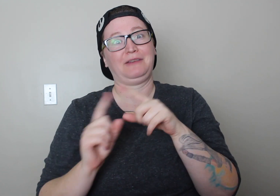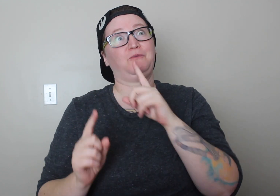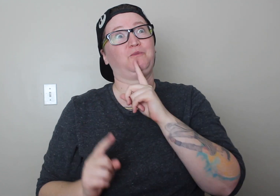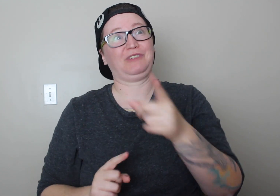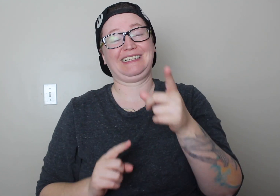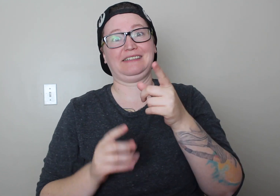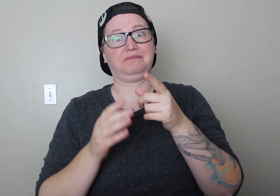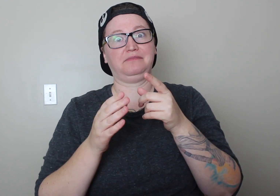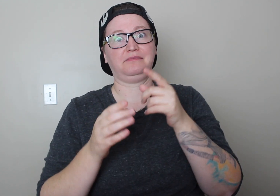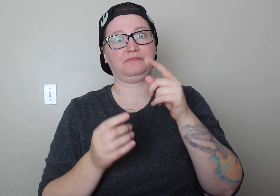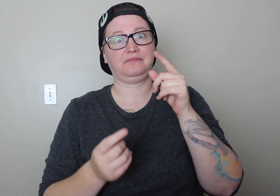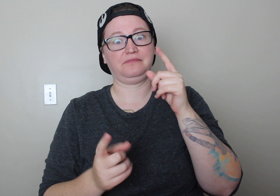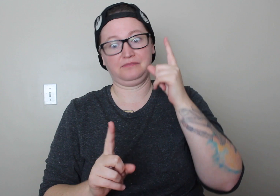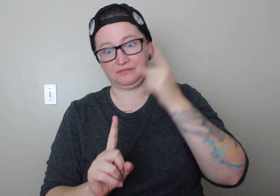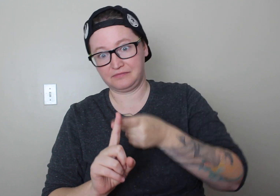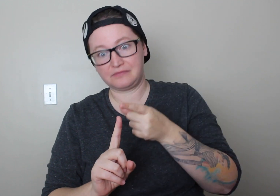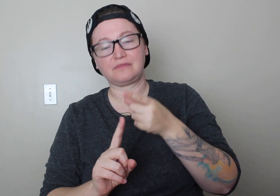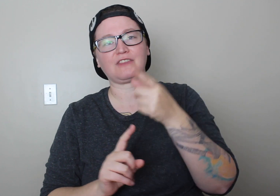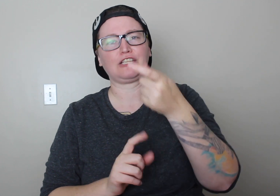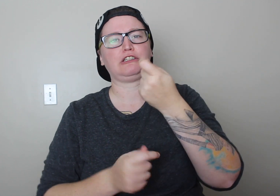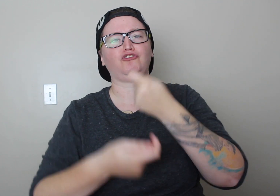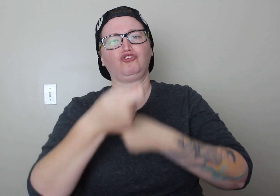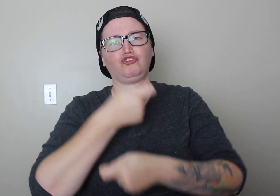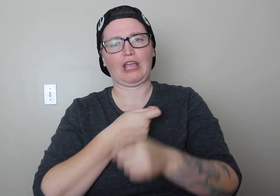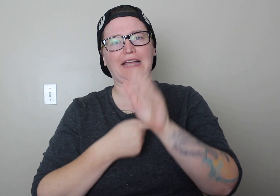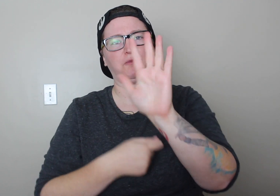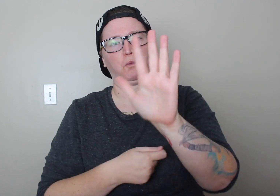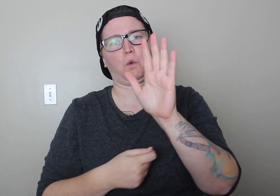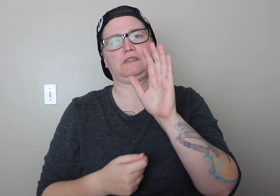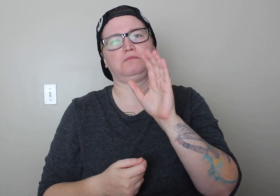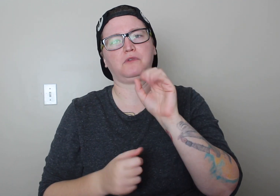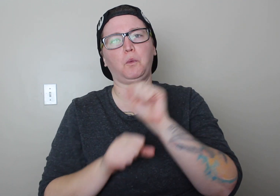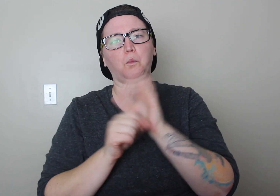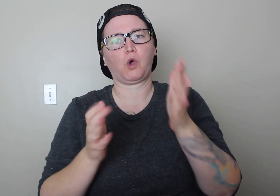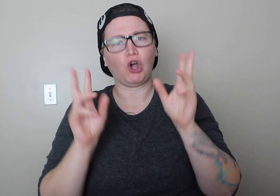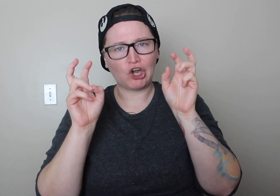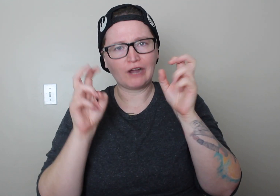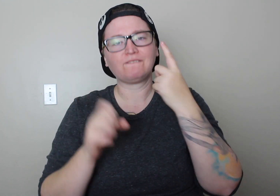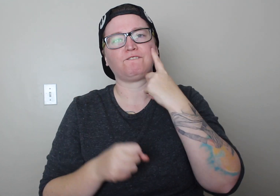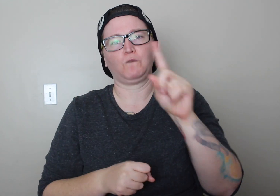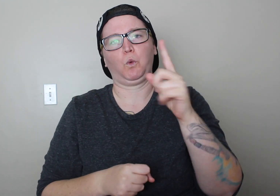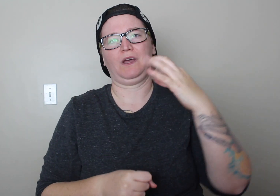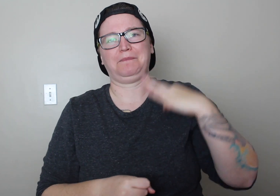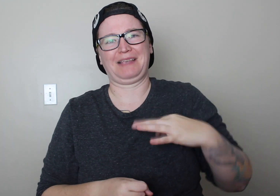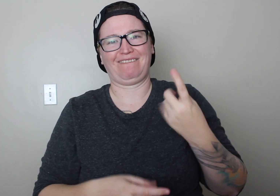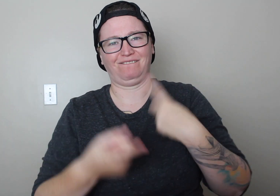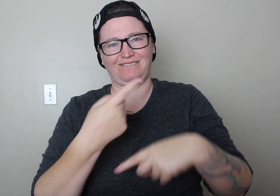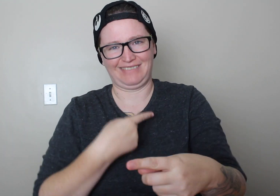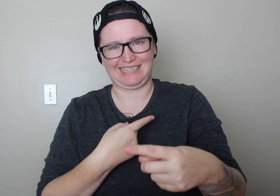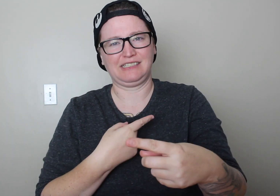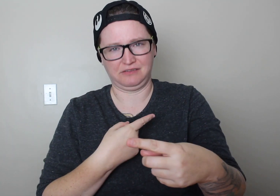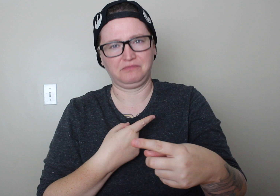The core of the mechanic is you place a worker in exchange for benefit.